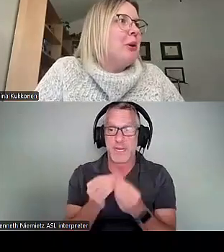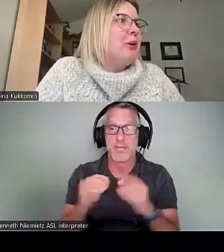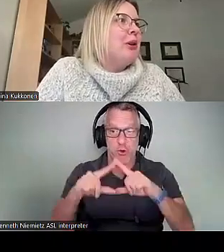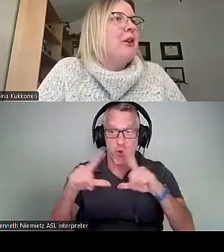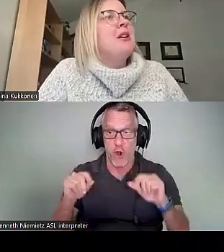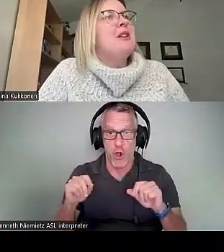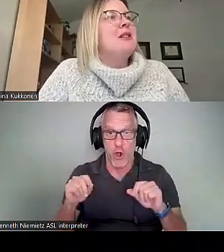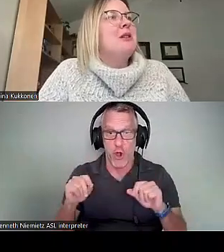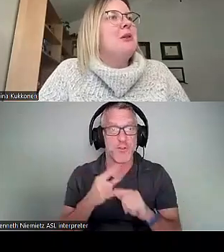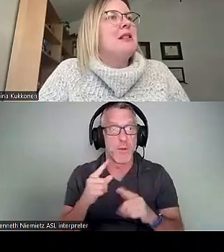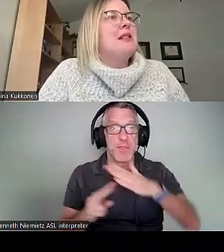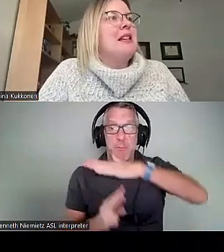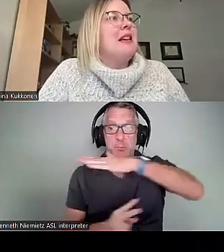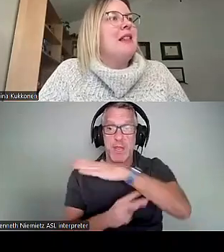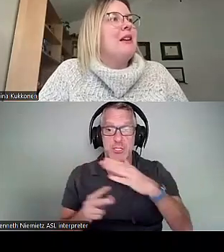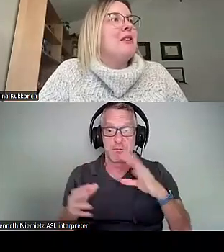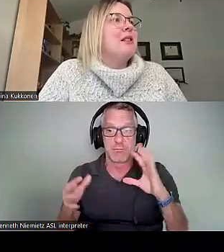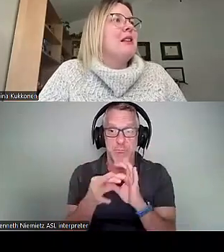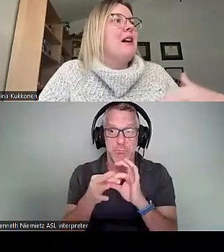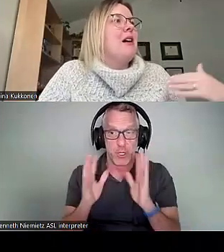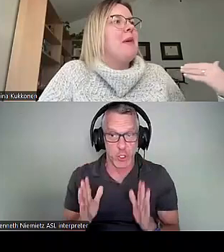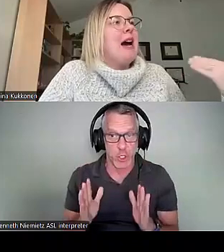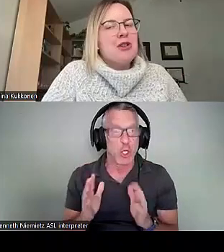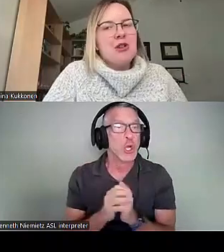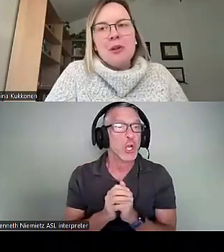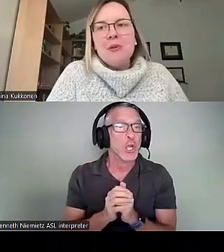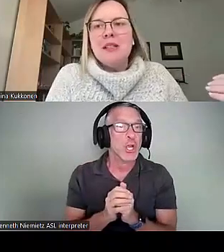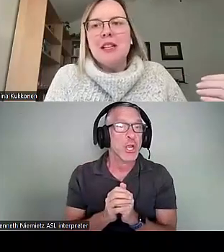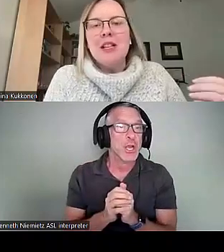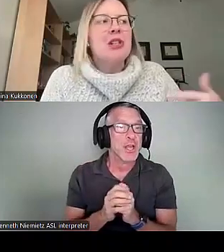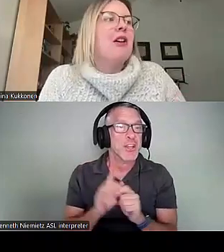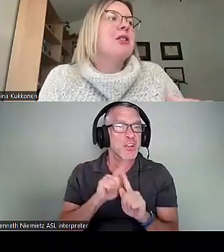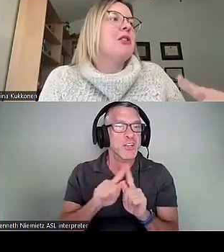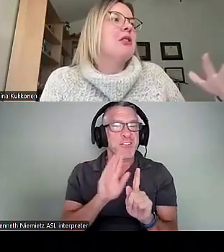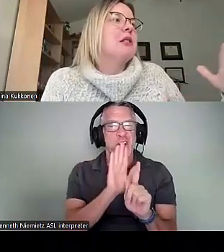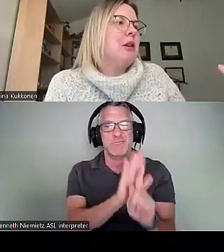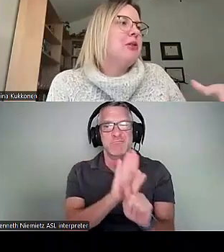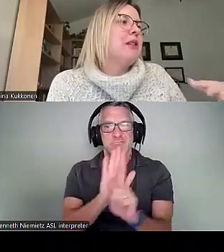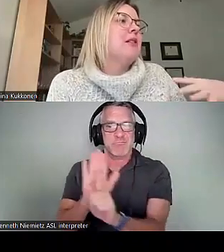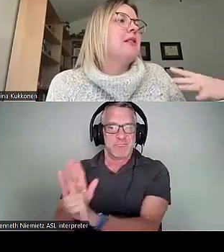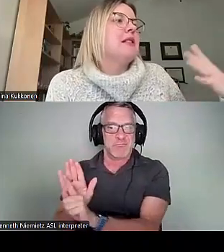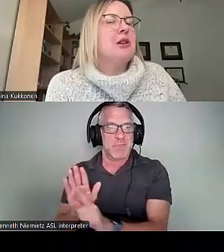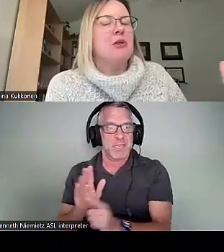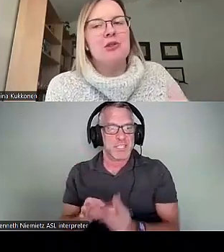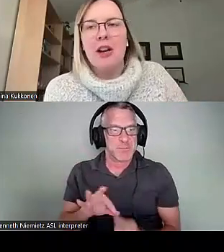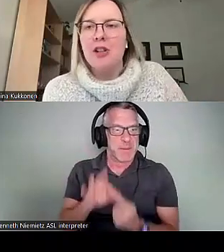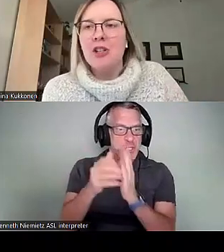Builder. So you can see there's attributes to each character, special skills and secret strategies